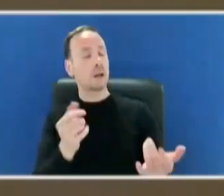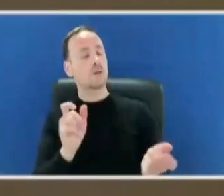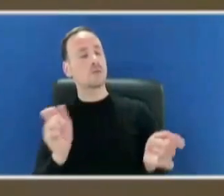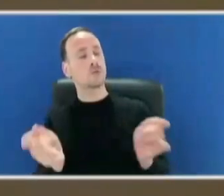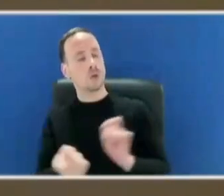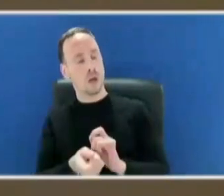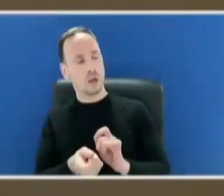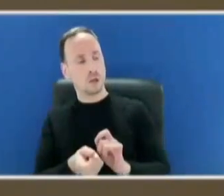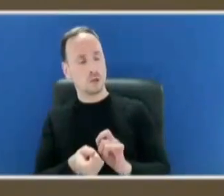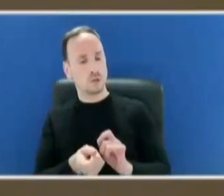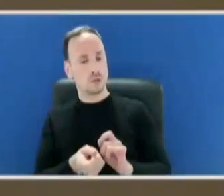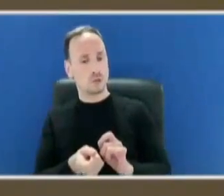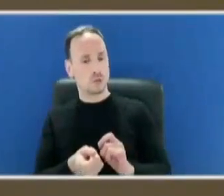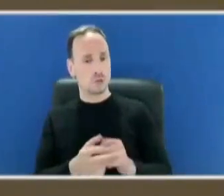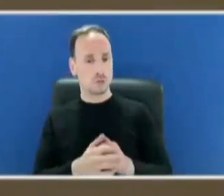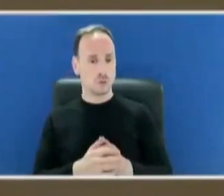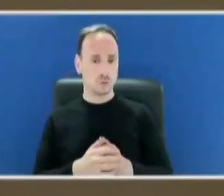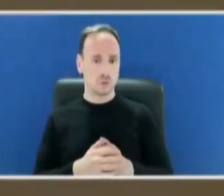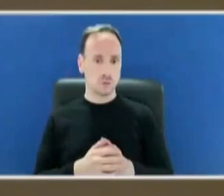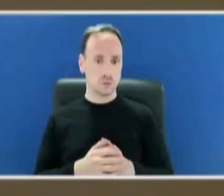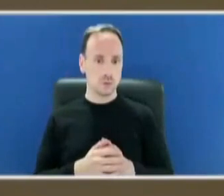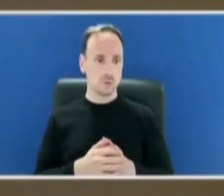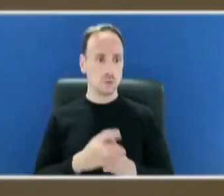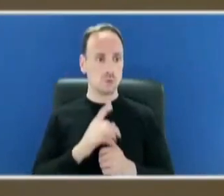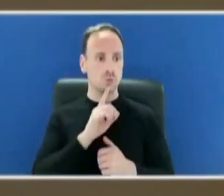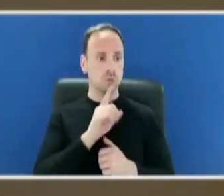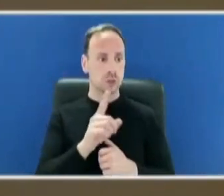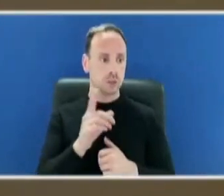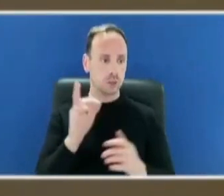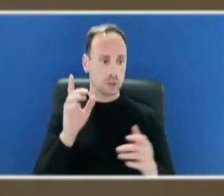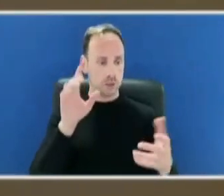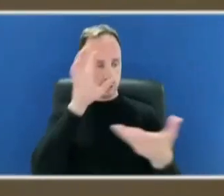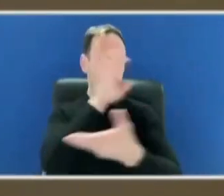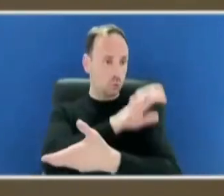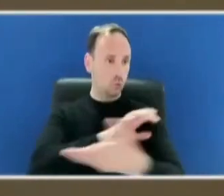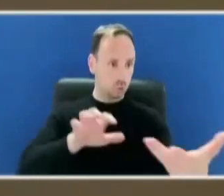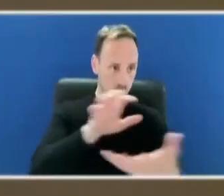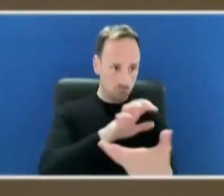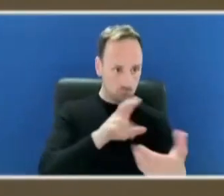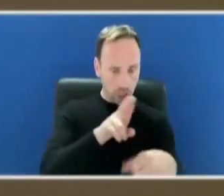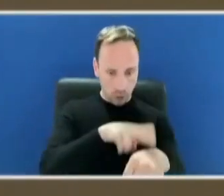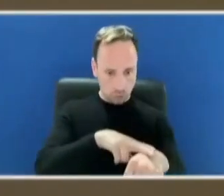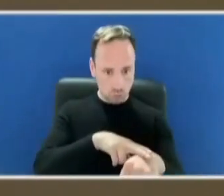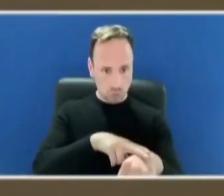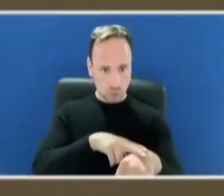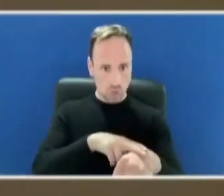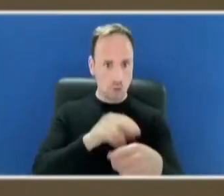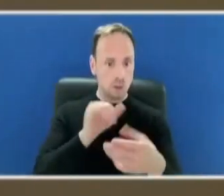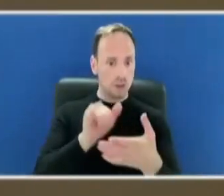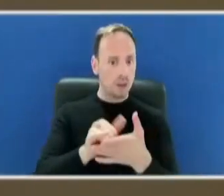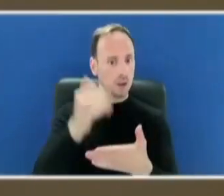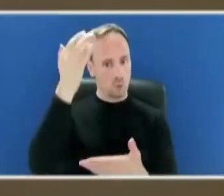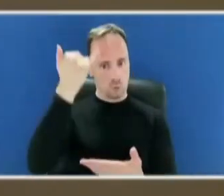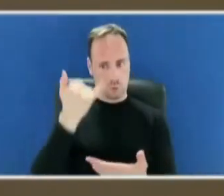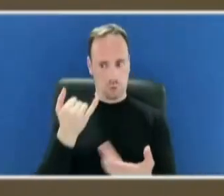and quite naturally so confused, which is why we've provided um information to our specialists and as well to the